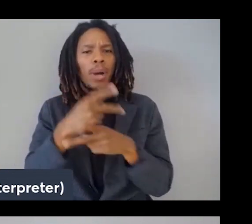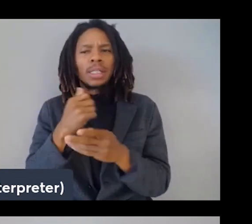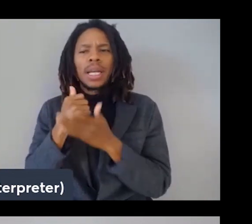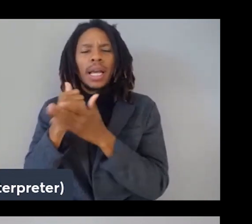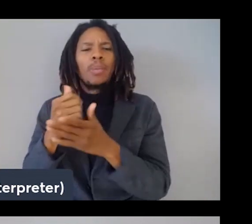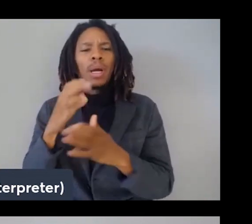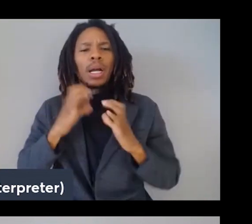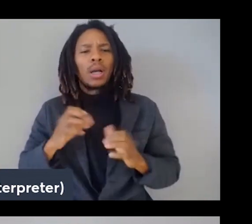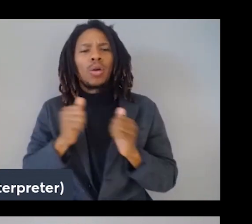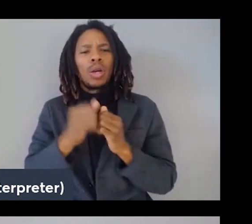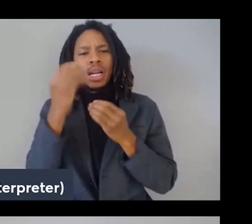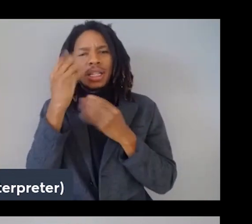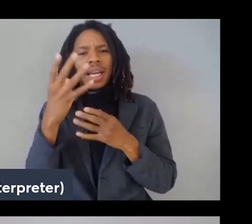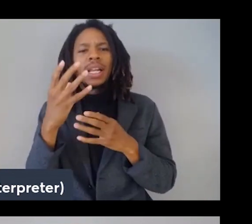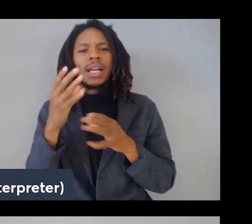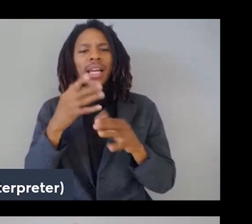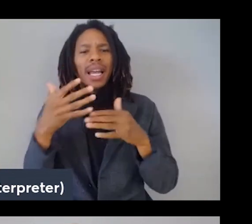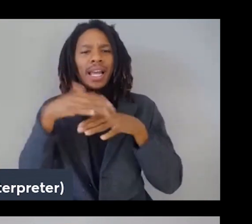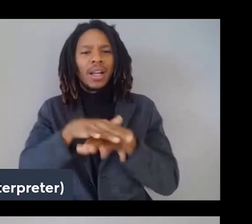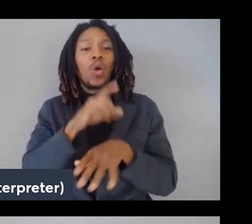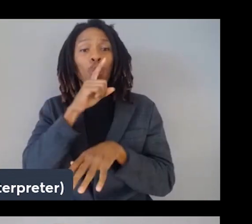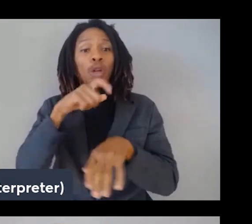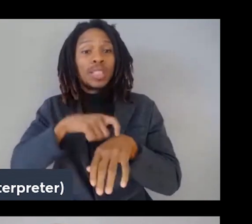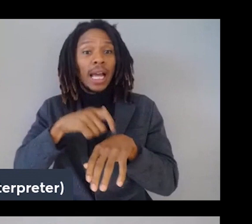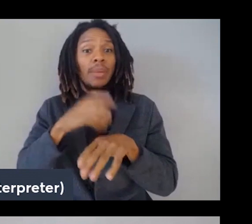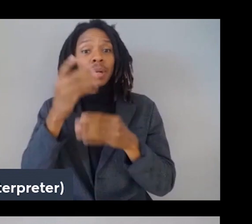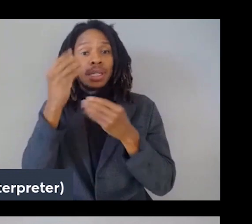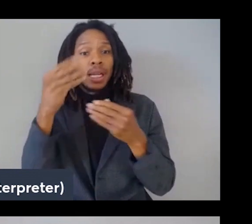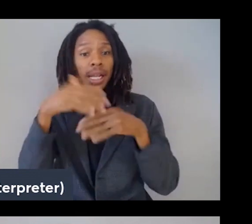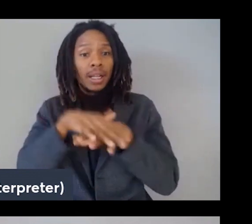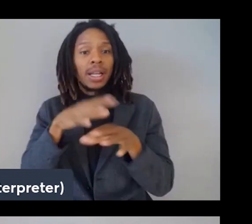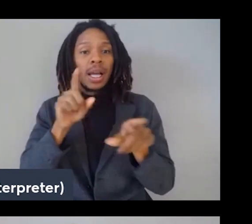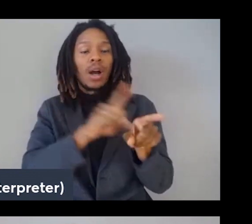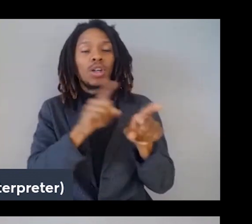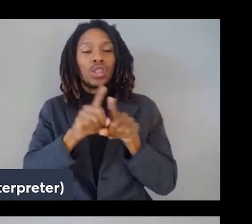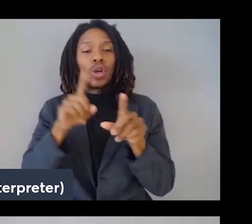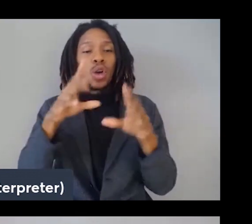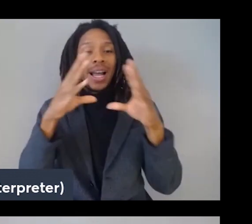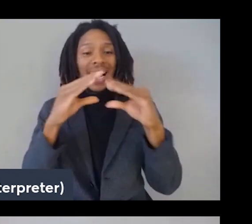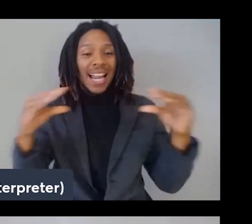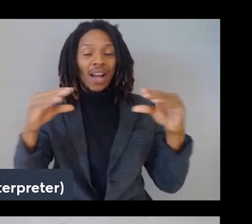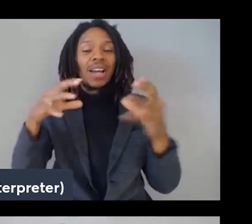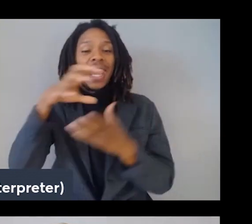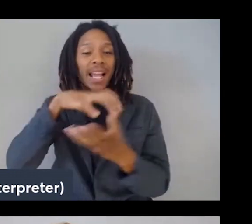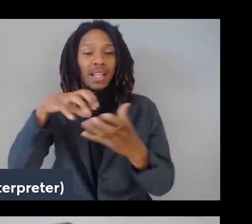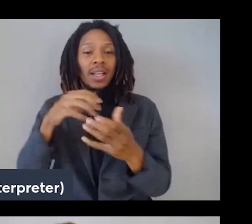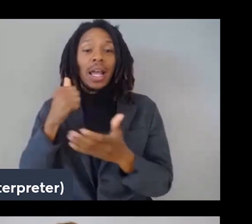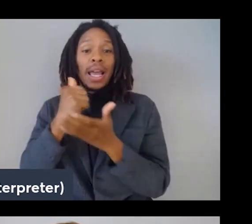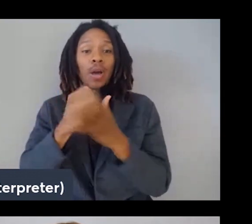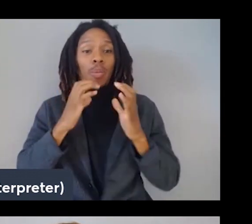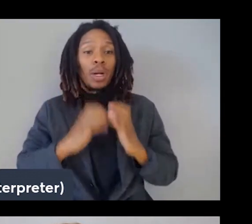specifically realtime data integration and cloud analytics. We help customers get their data to AWS